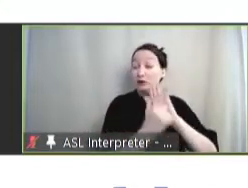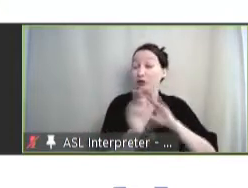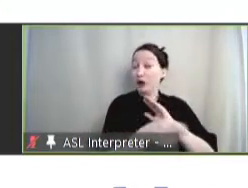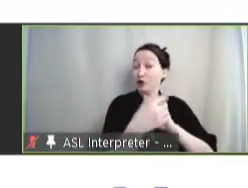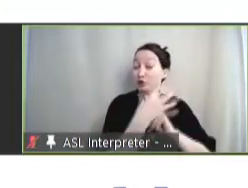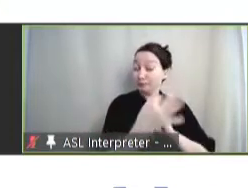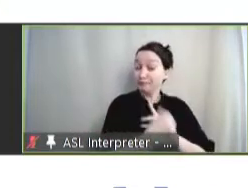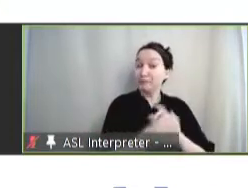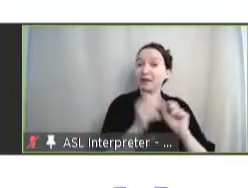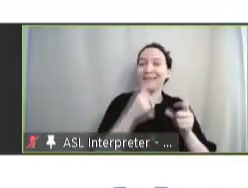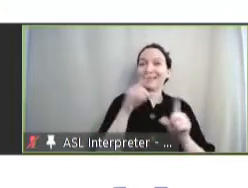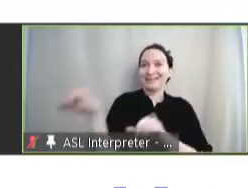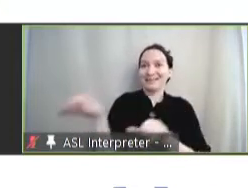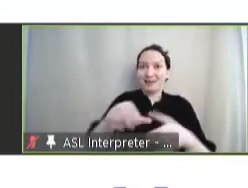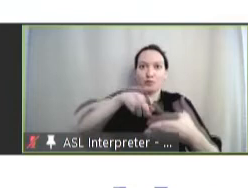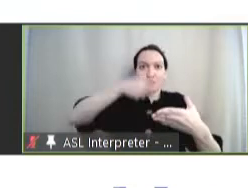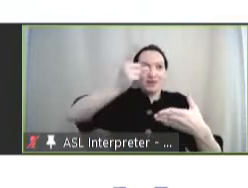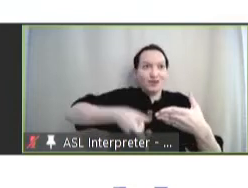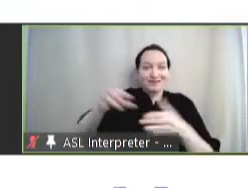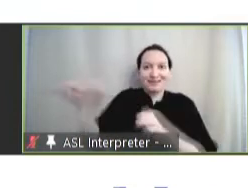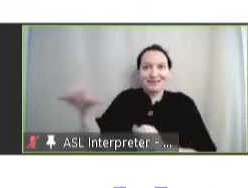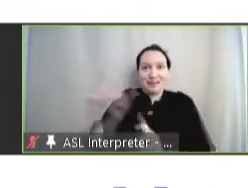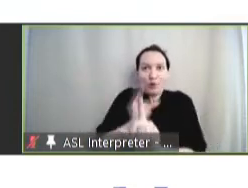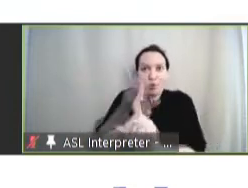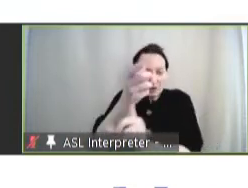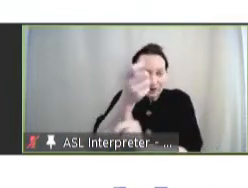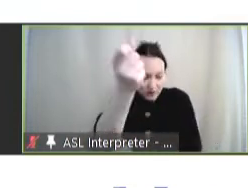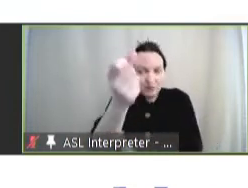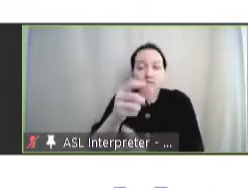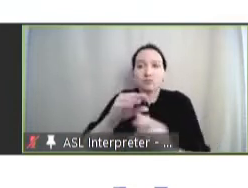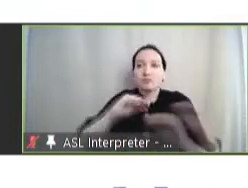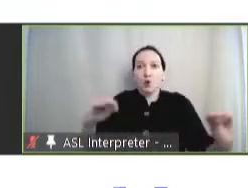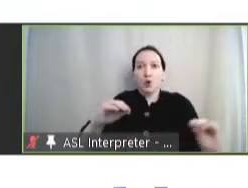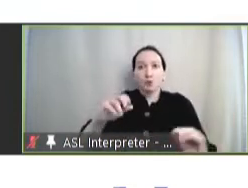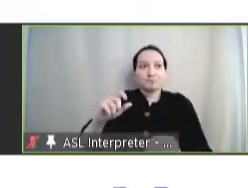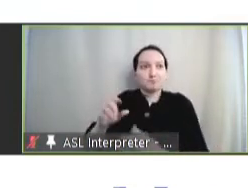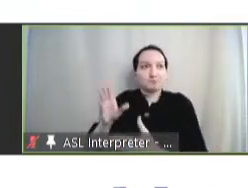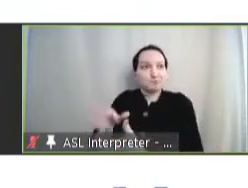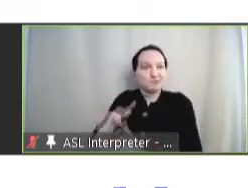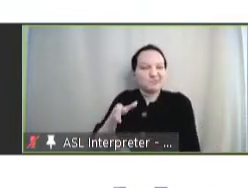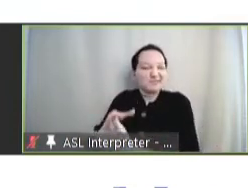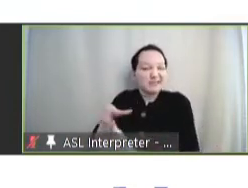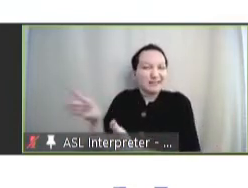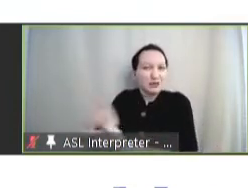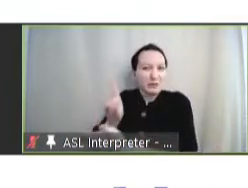achieve the same result, the same objectives without any discrimination on the basis of race,